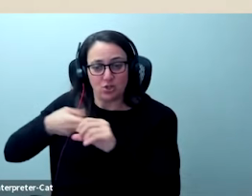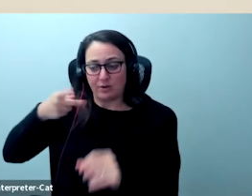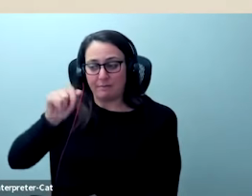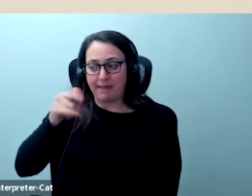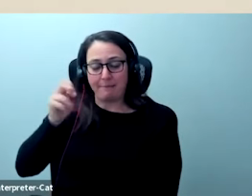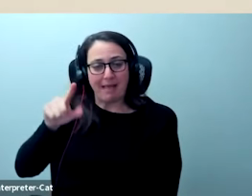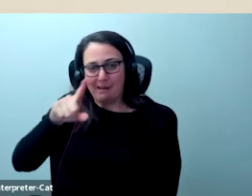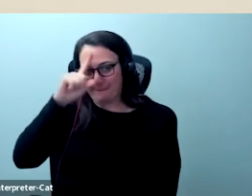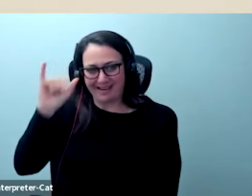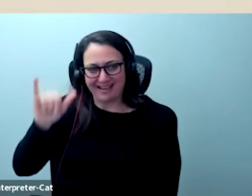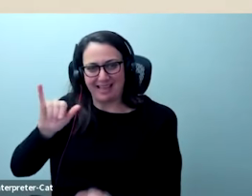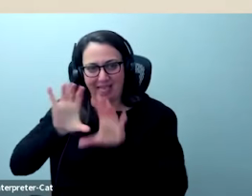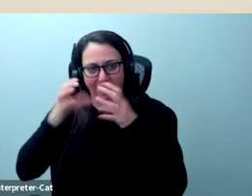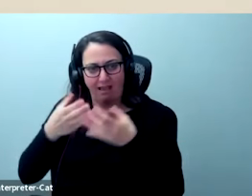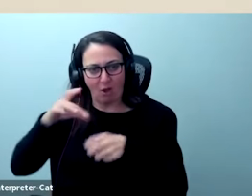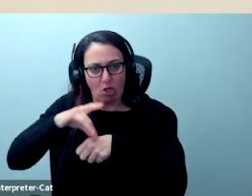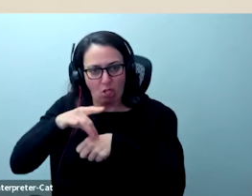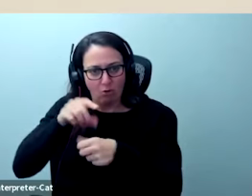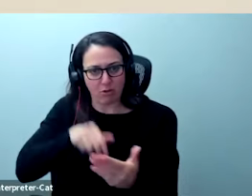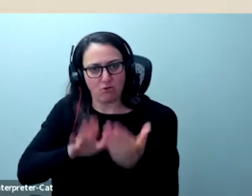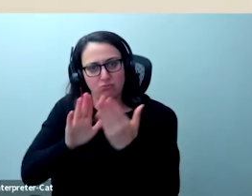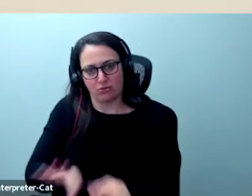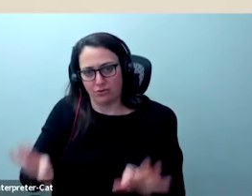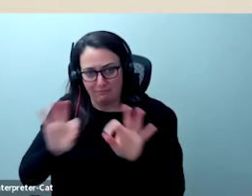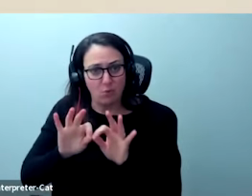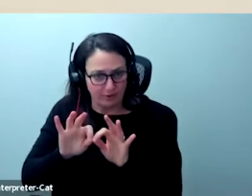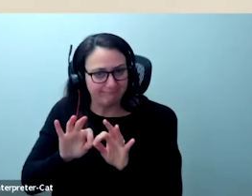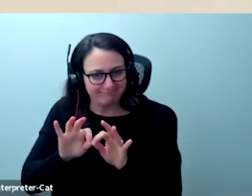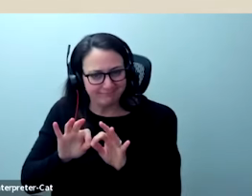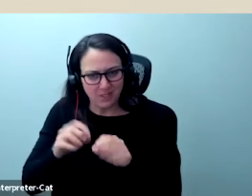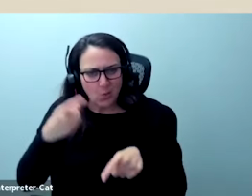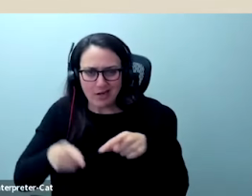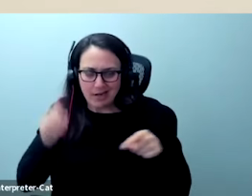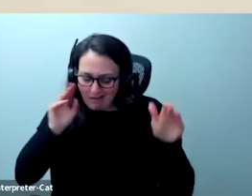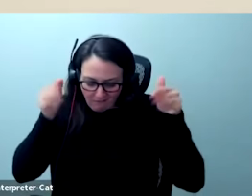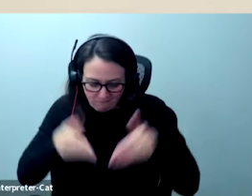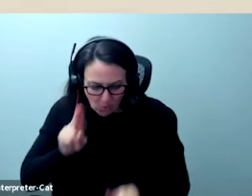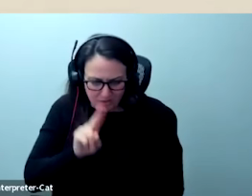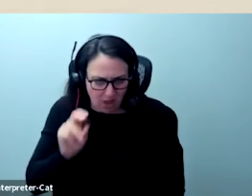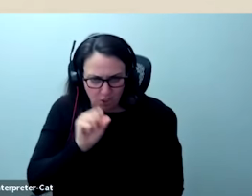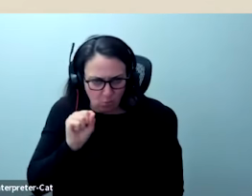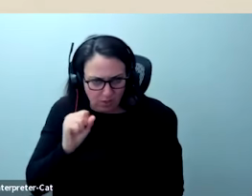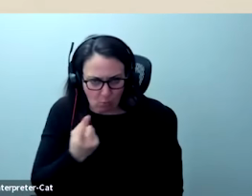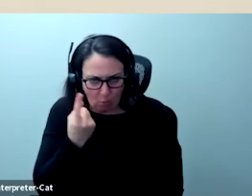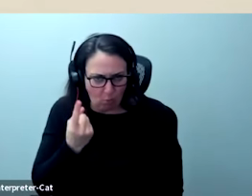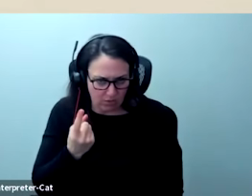And I think taking a global approach is so important. We can't have a US-centric approach into product development and design.